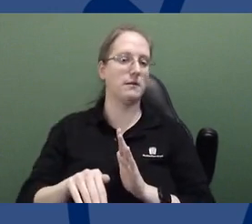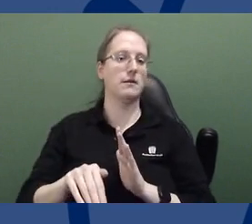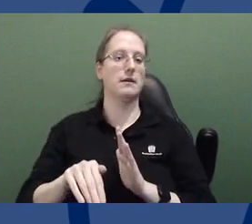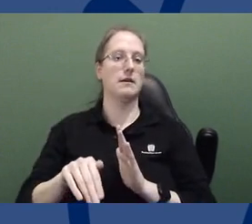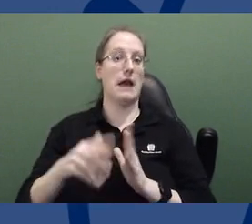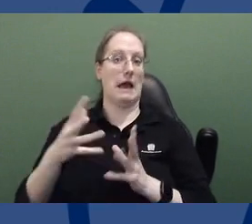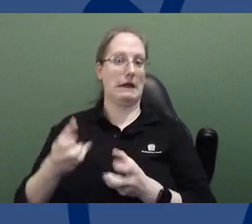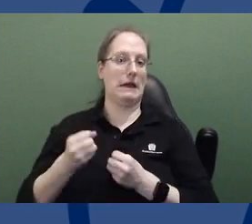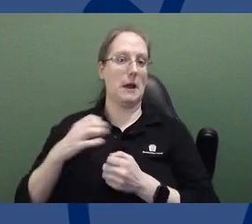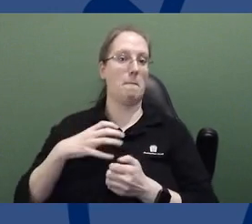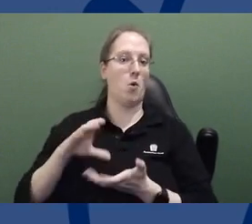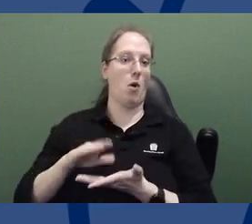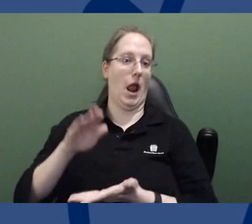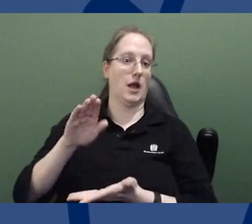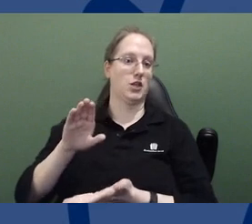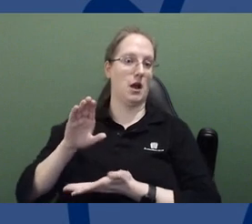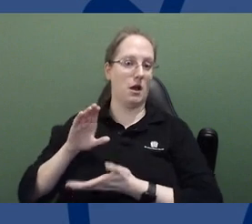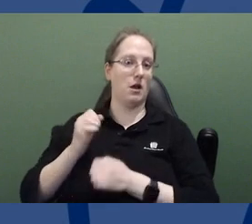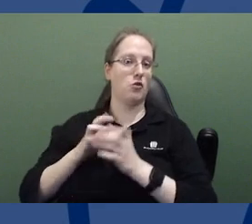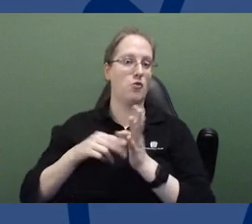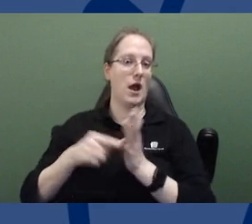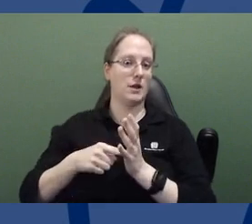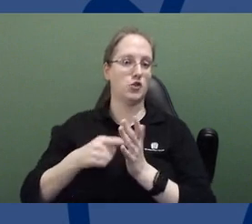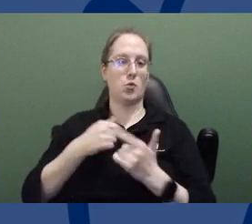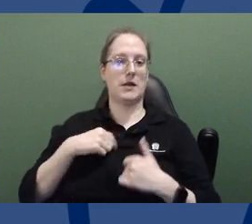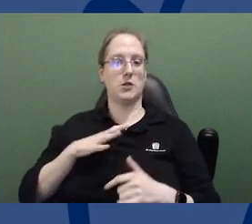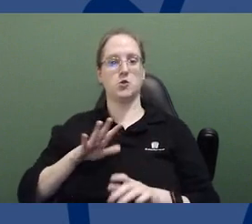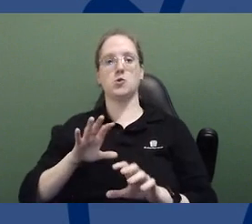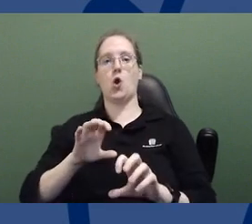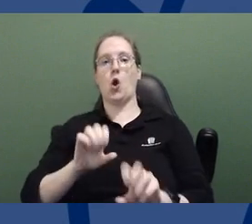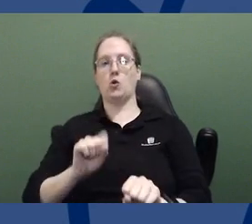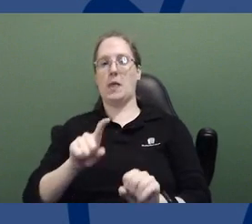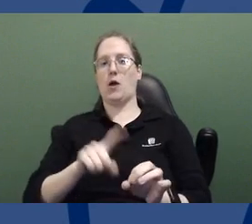that's something that we would probably need to take on notice and clarify.